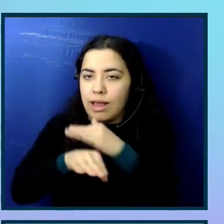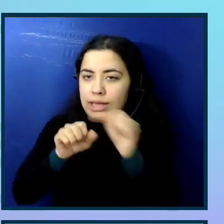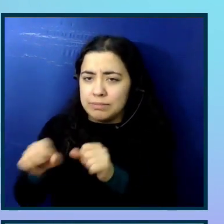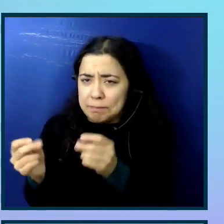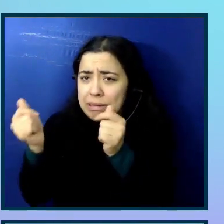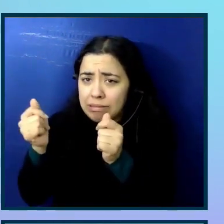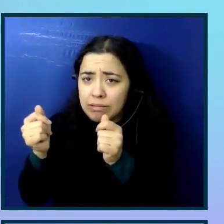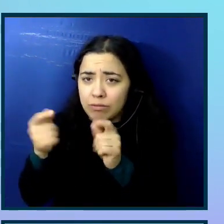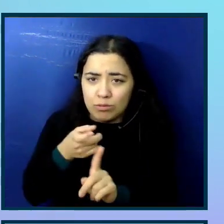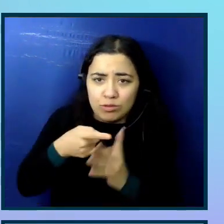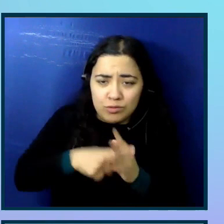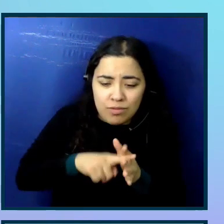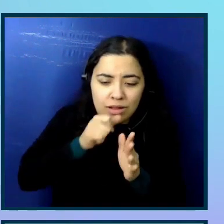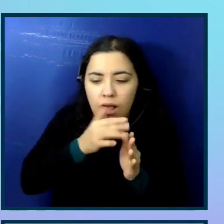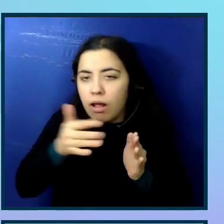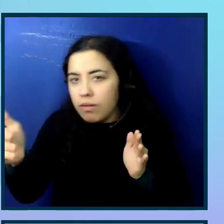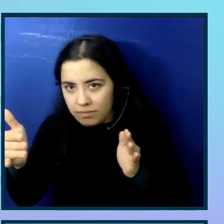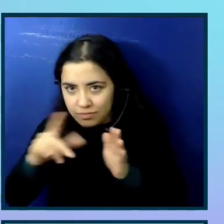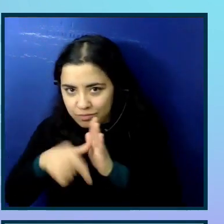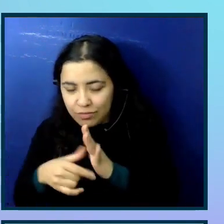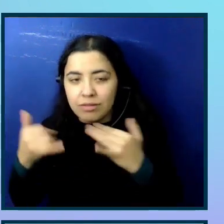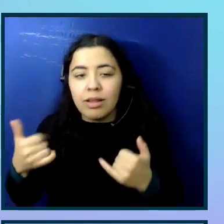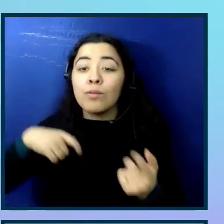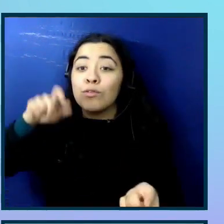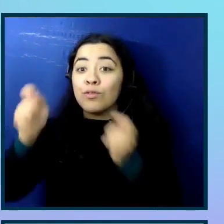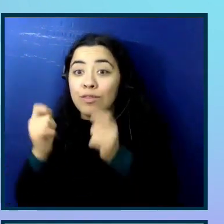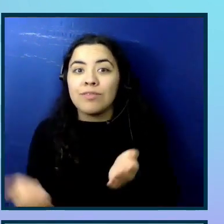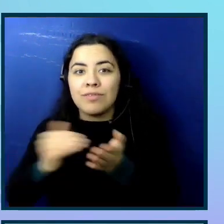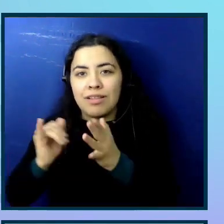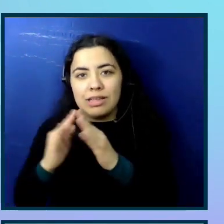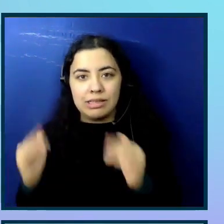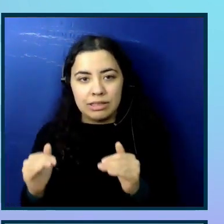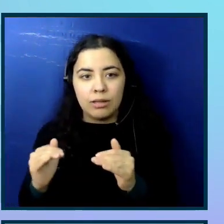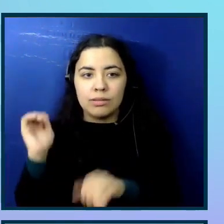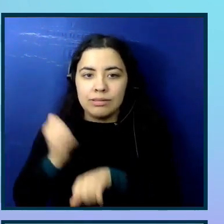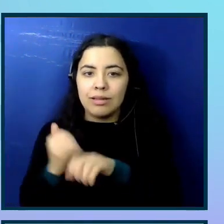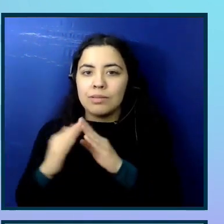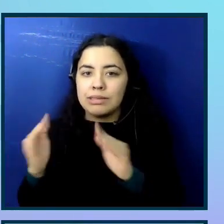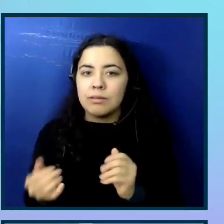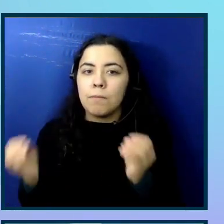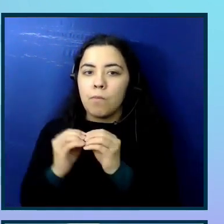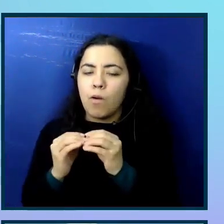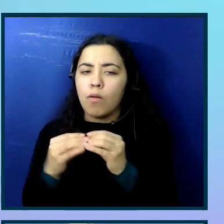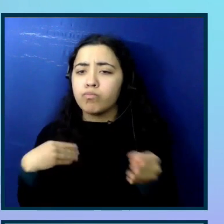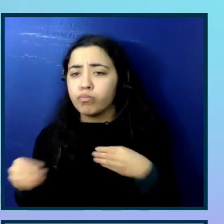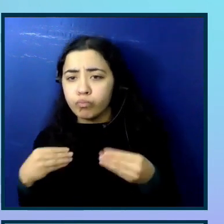So right now, we're in the middle of evolving the system to create a system that's more flexible for designers to use